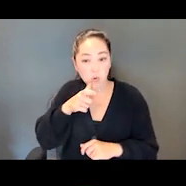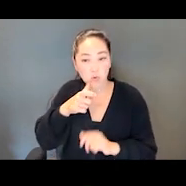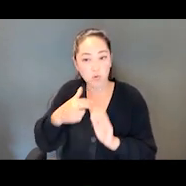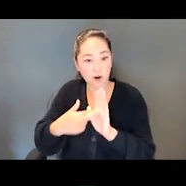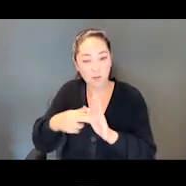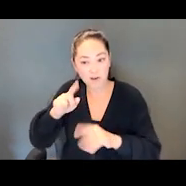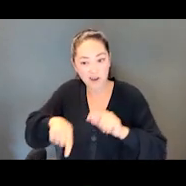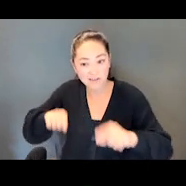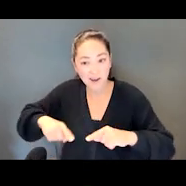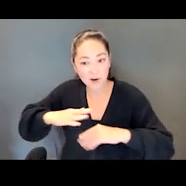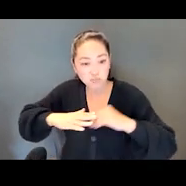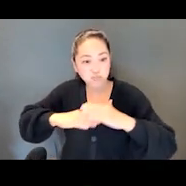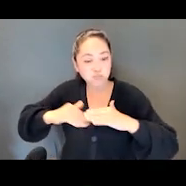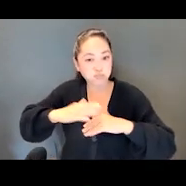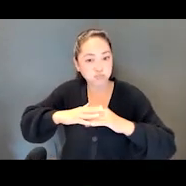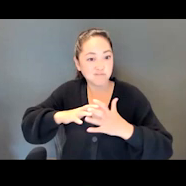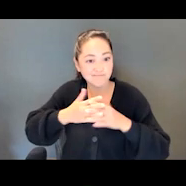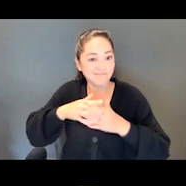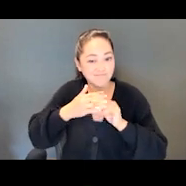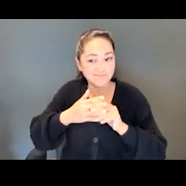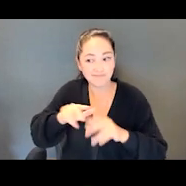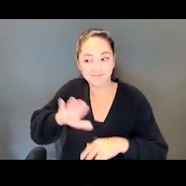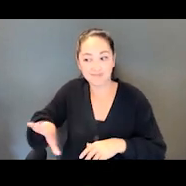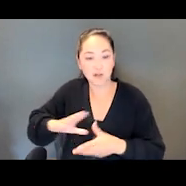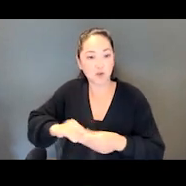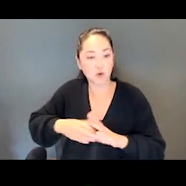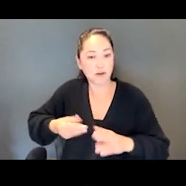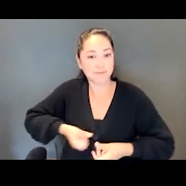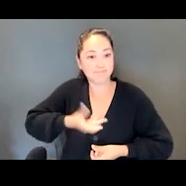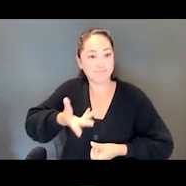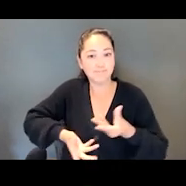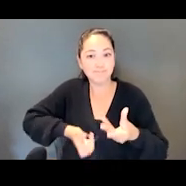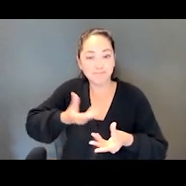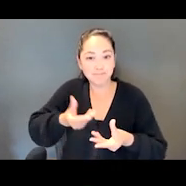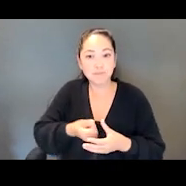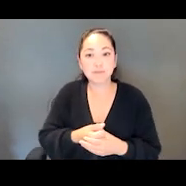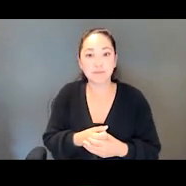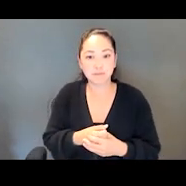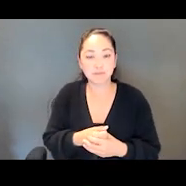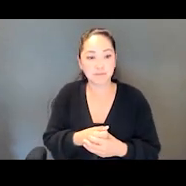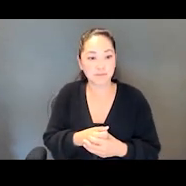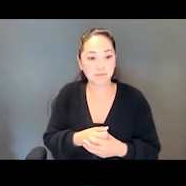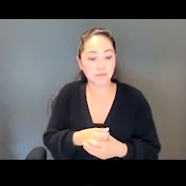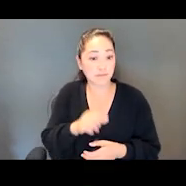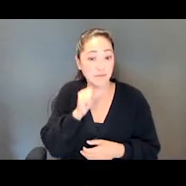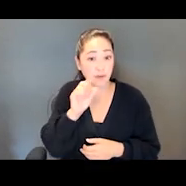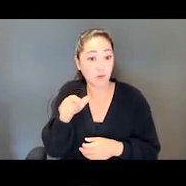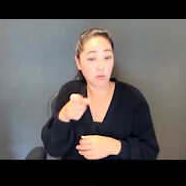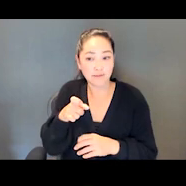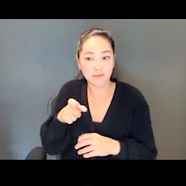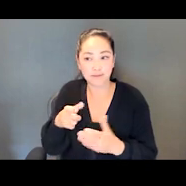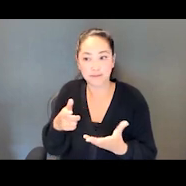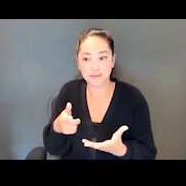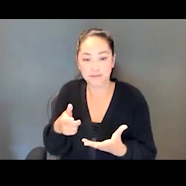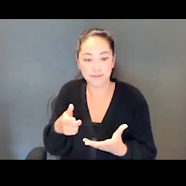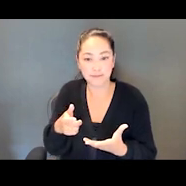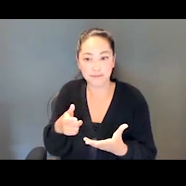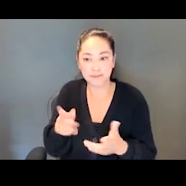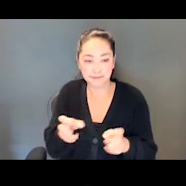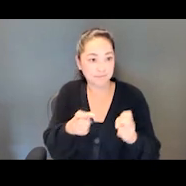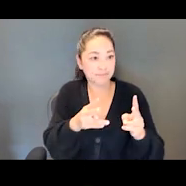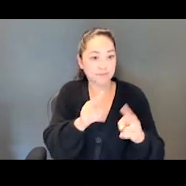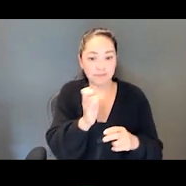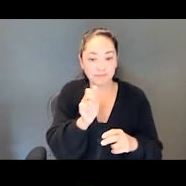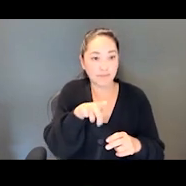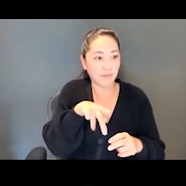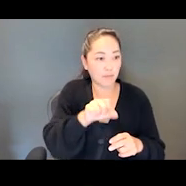on. Blogs and on specifically accessibility and disability. Platforms, but that they are